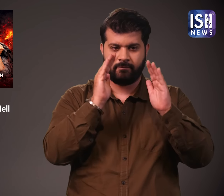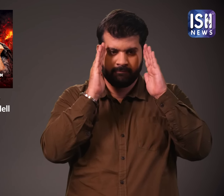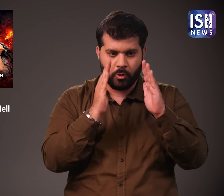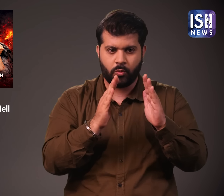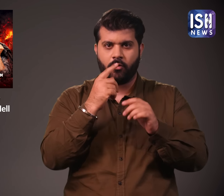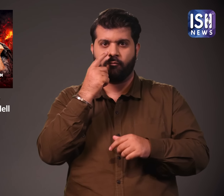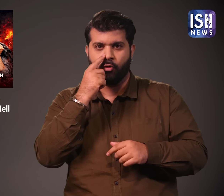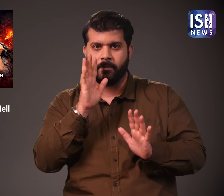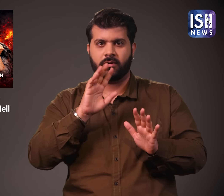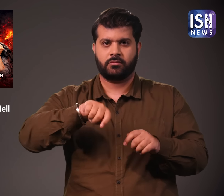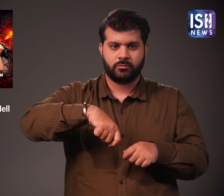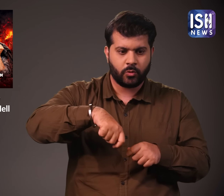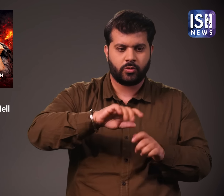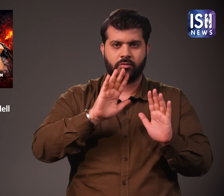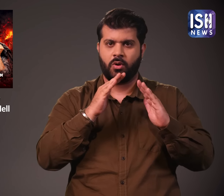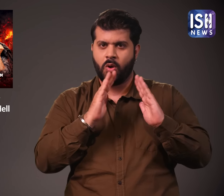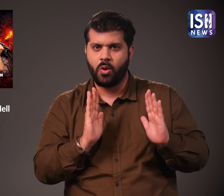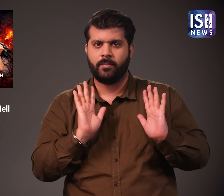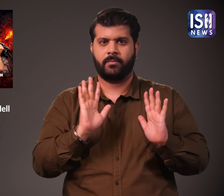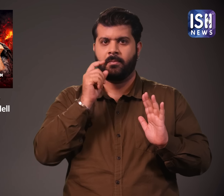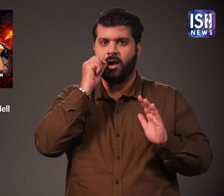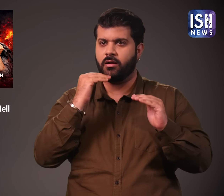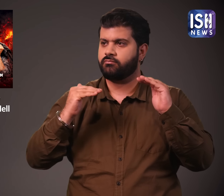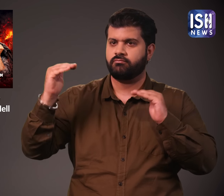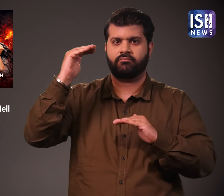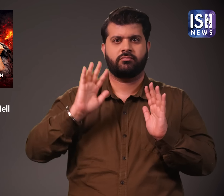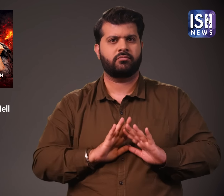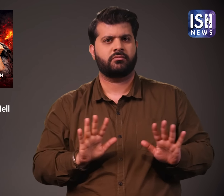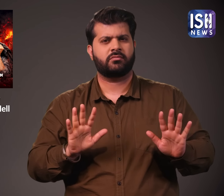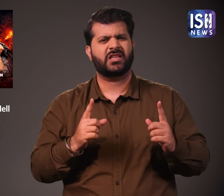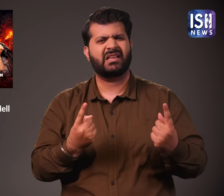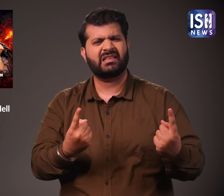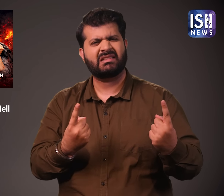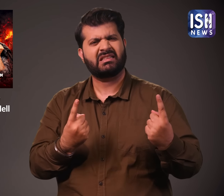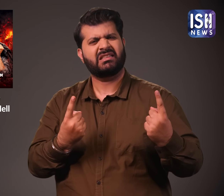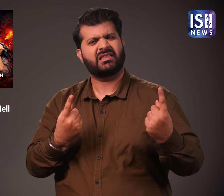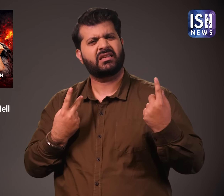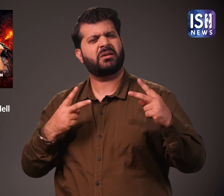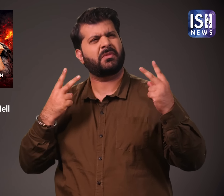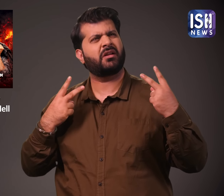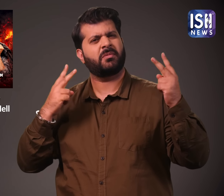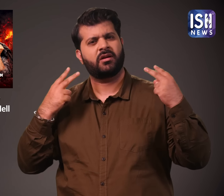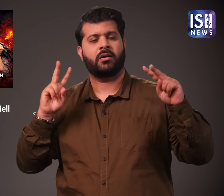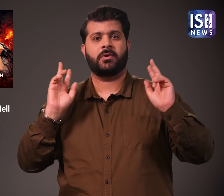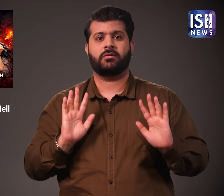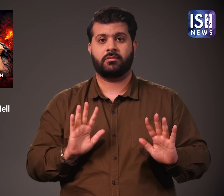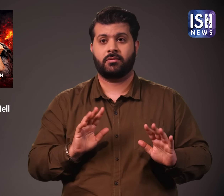who were expected to focus mainly on the home, while men were seen as superior. These rules became even stricter.